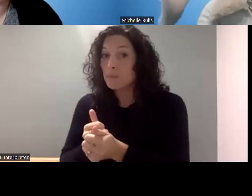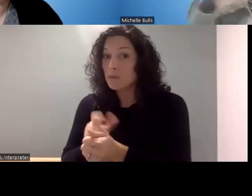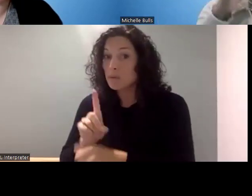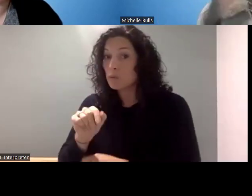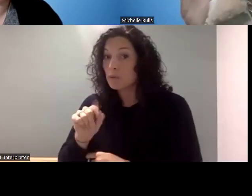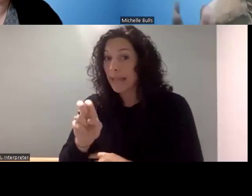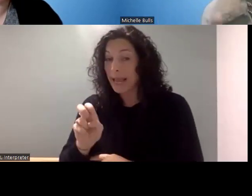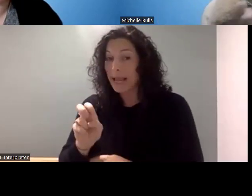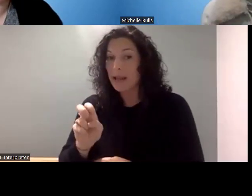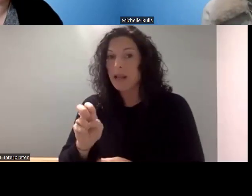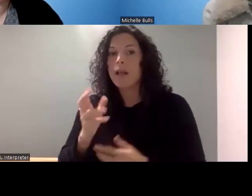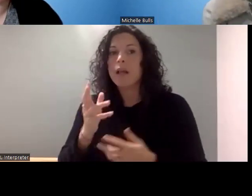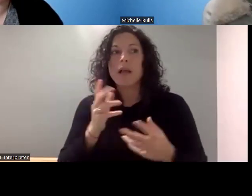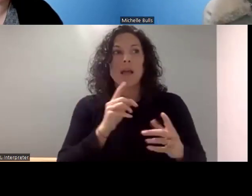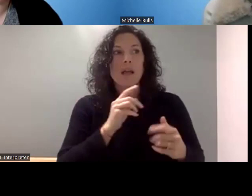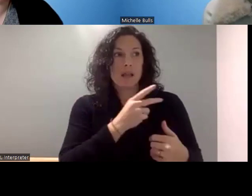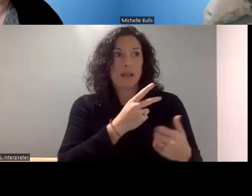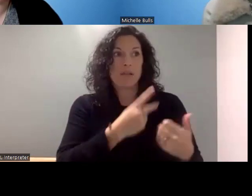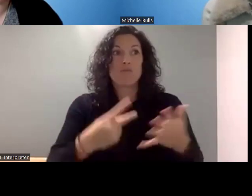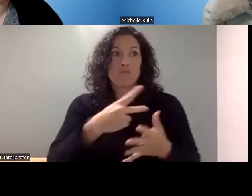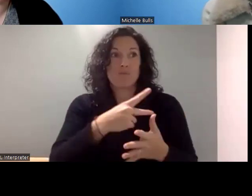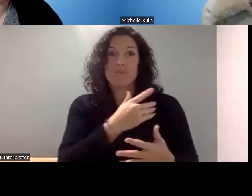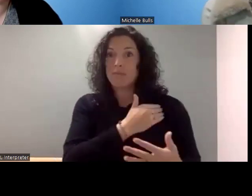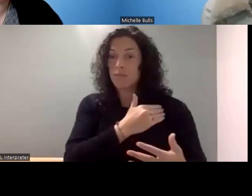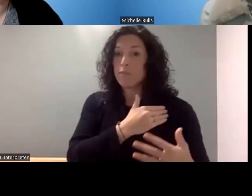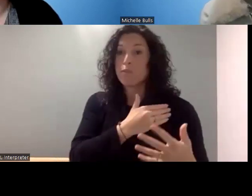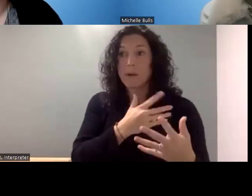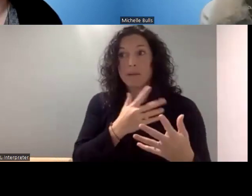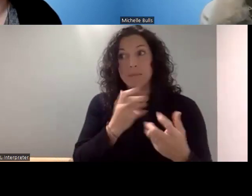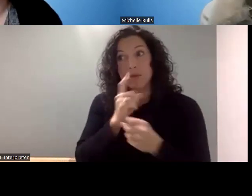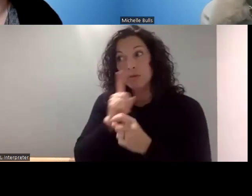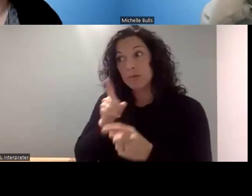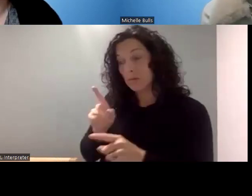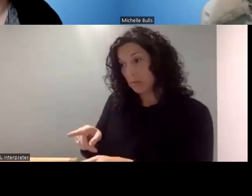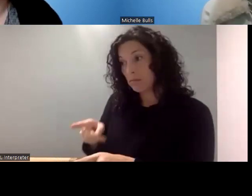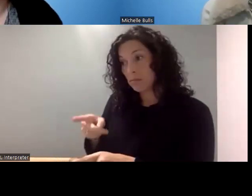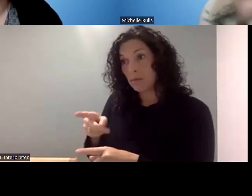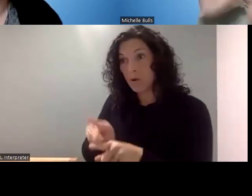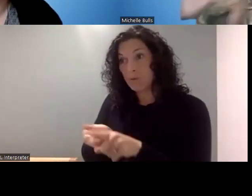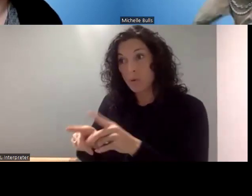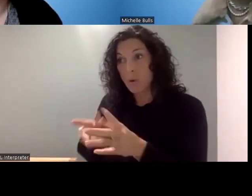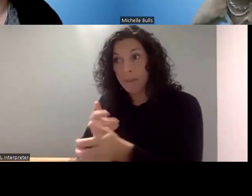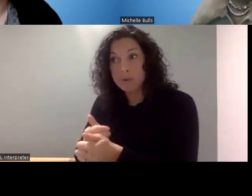that they want to make sure of in the agreement. We want to make sure that we have an eligible sub